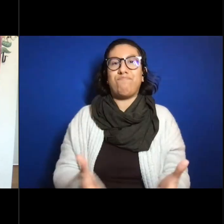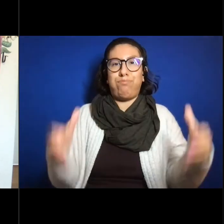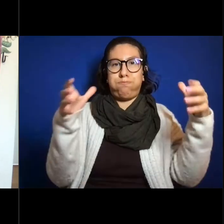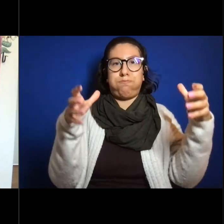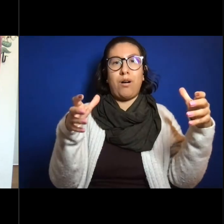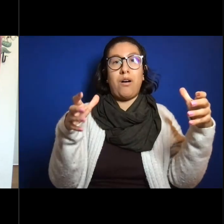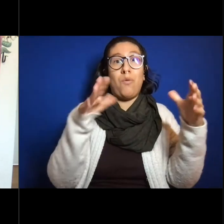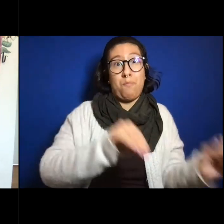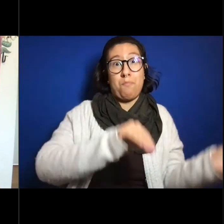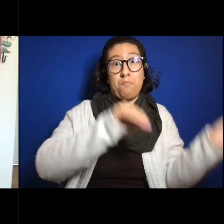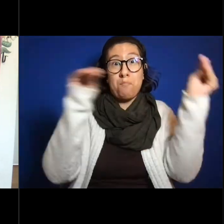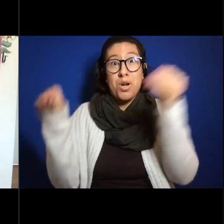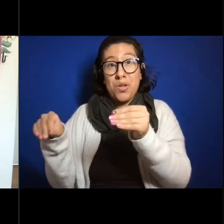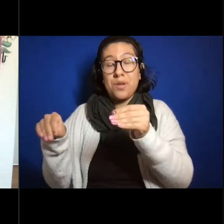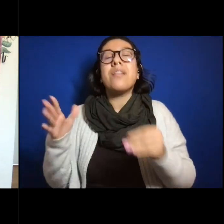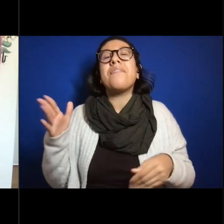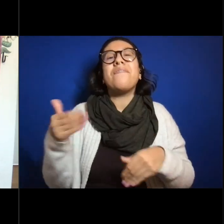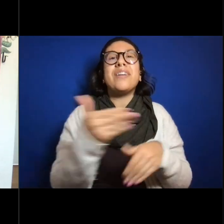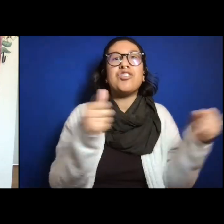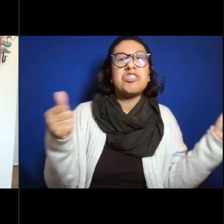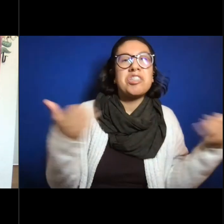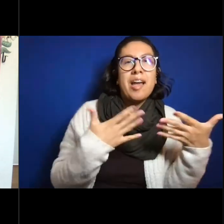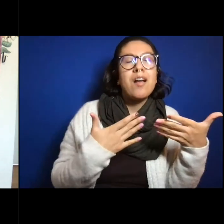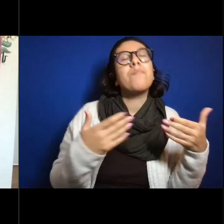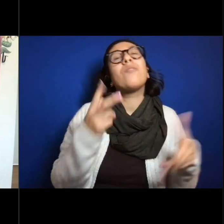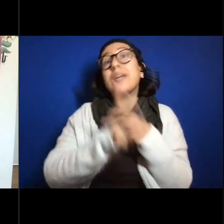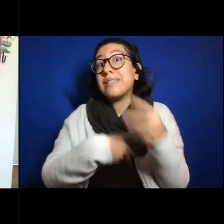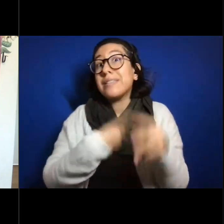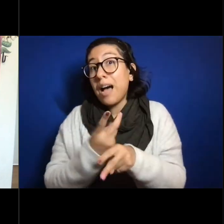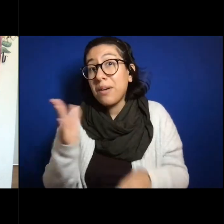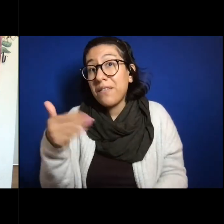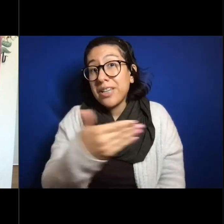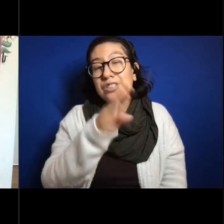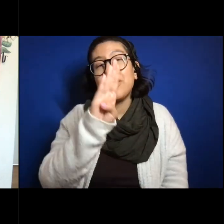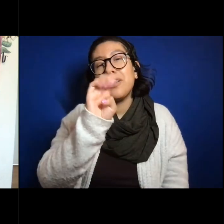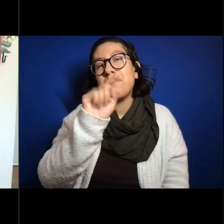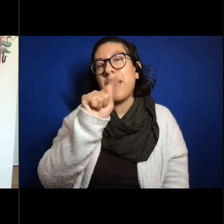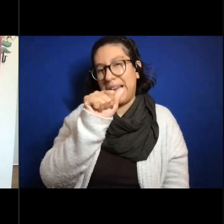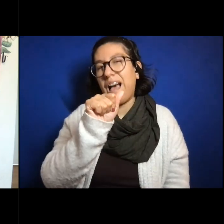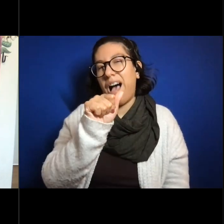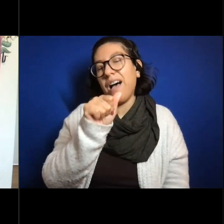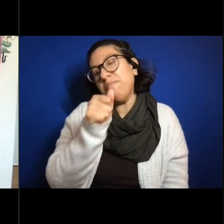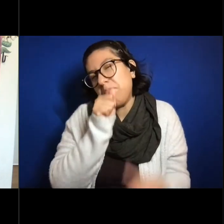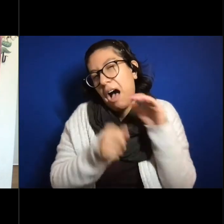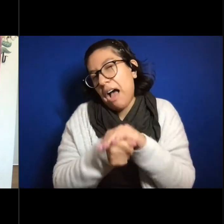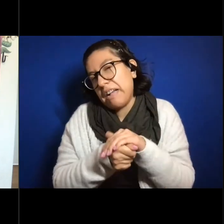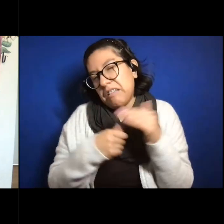but he's a beta fish and he hides a lot anyway but my mom has a dog and she just lives a couple blocks away